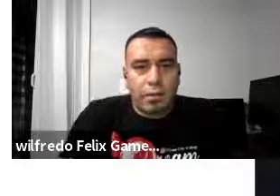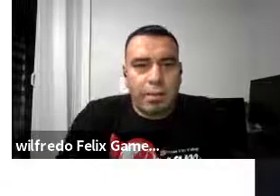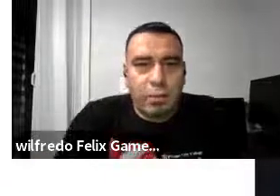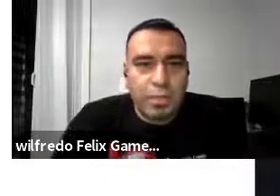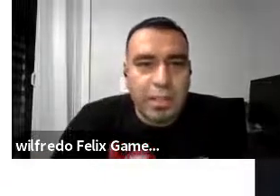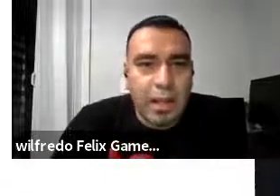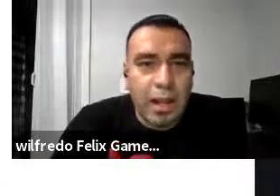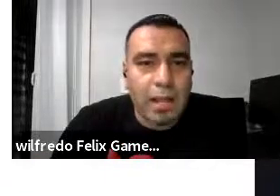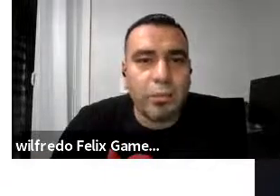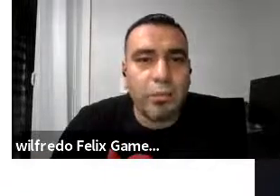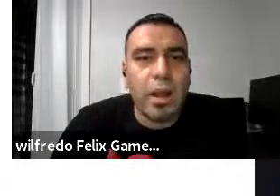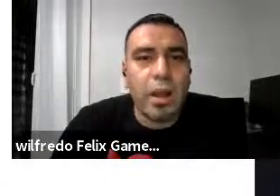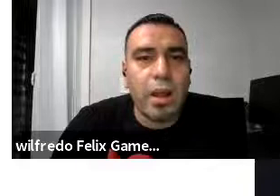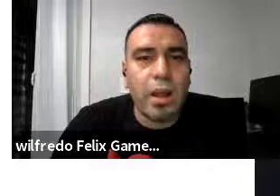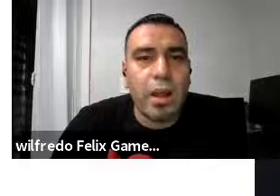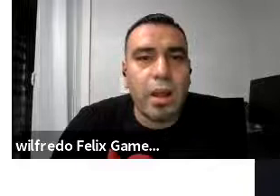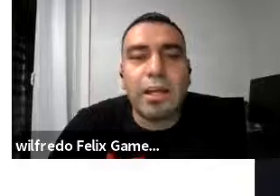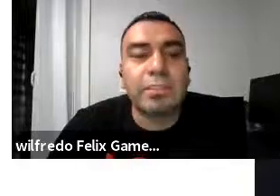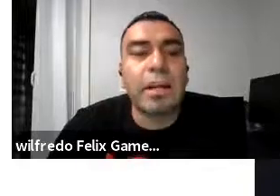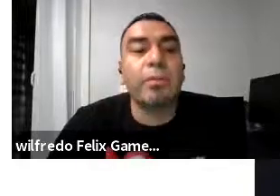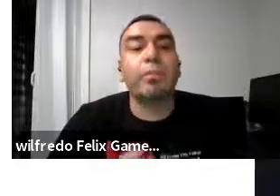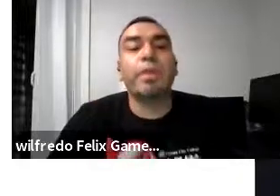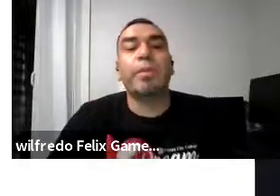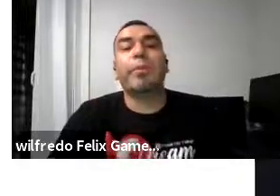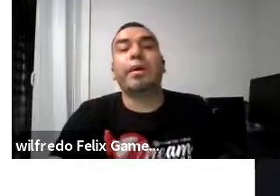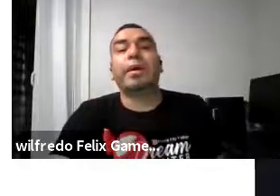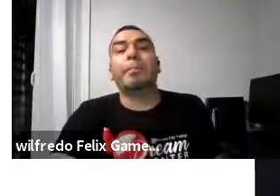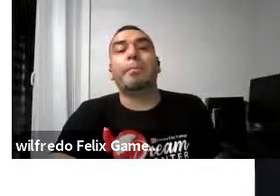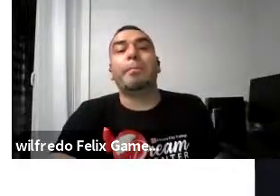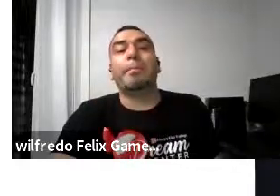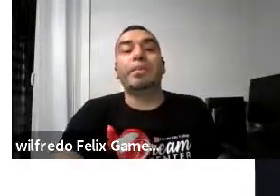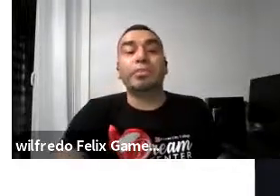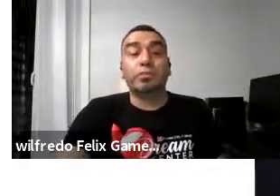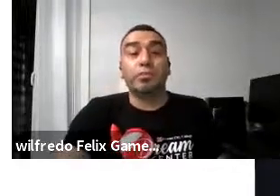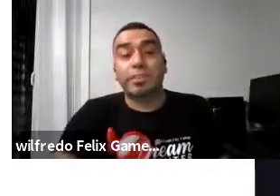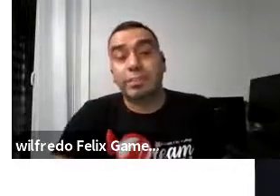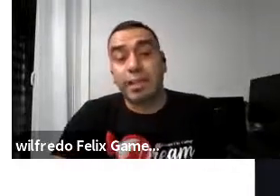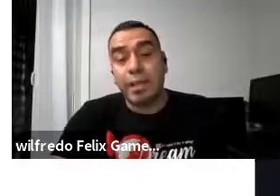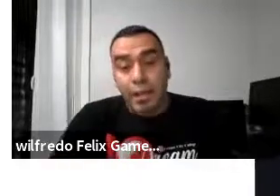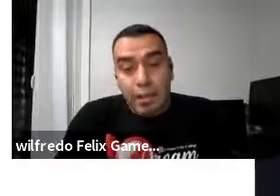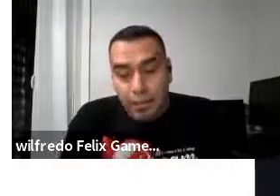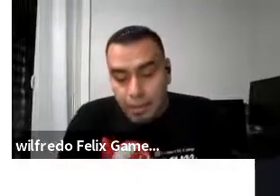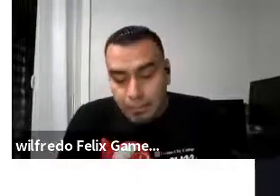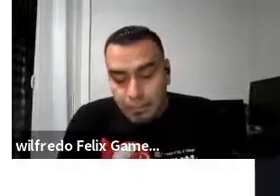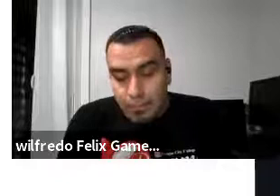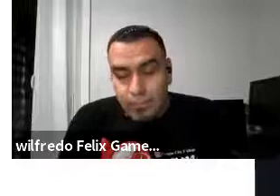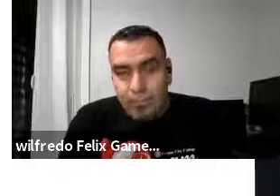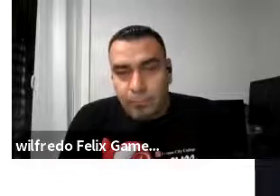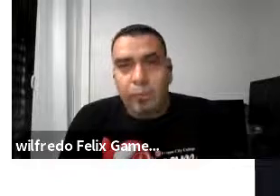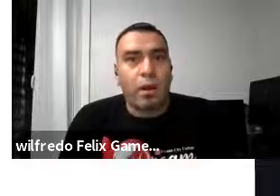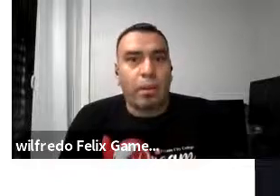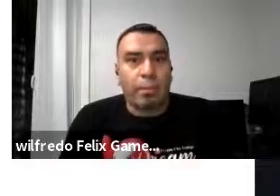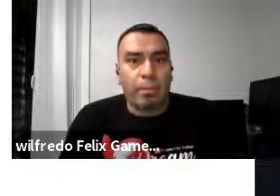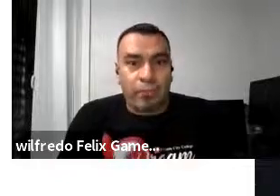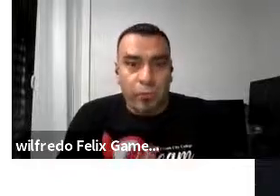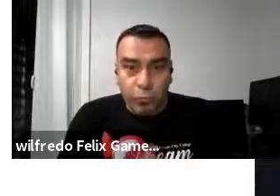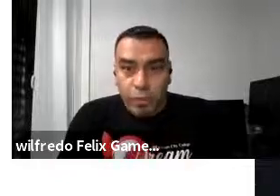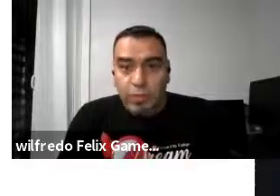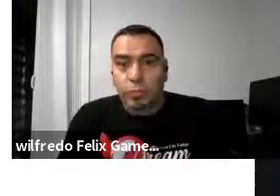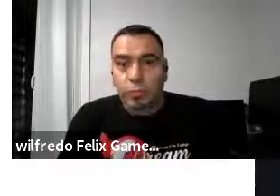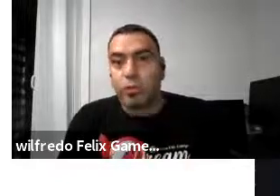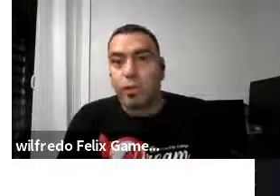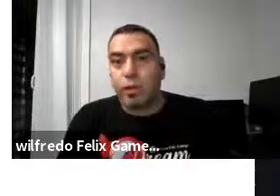Okay, take a look at that. So right now, he's gonna talk a little bit about the admissions which for, for dreamers to be able to get